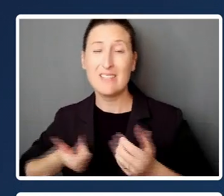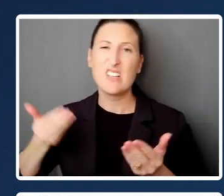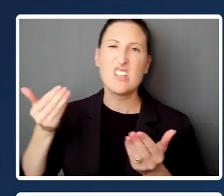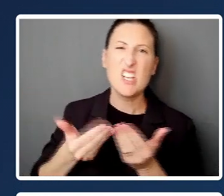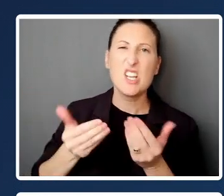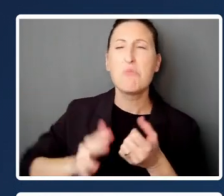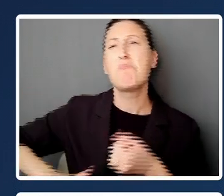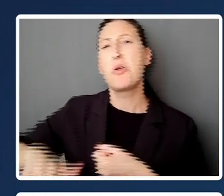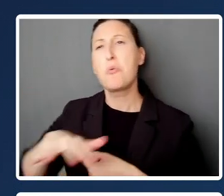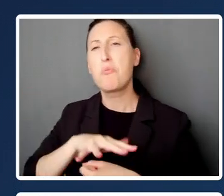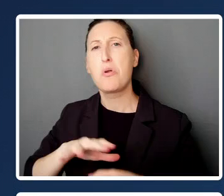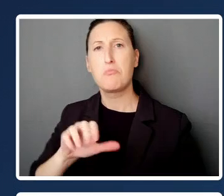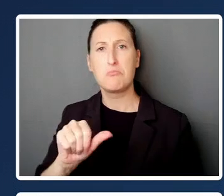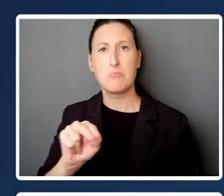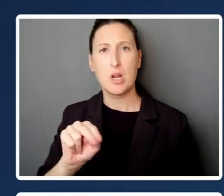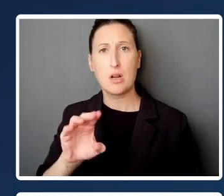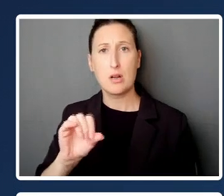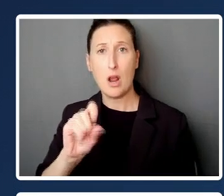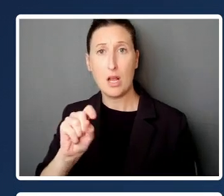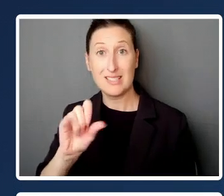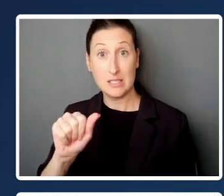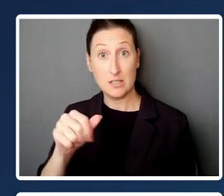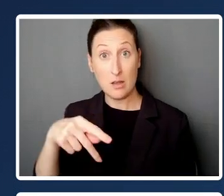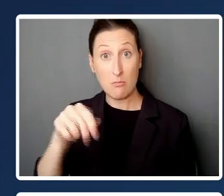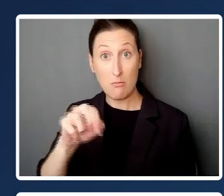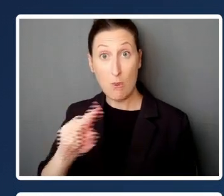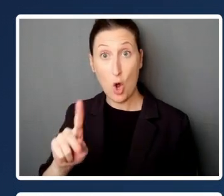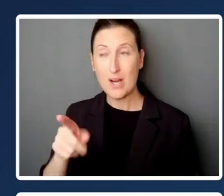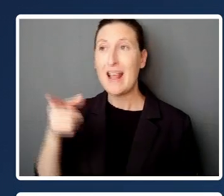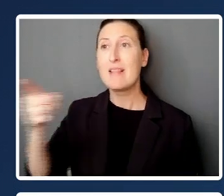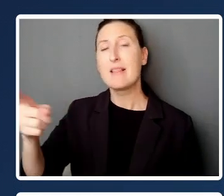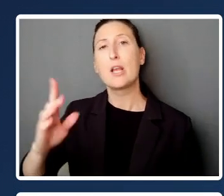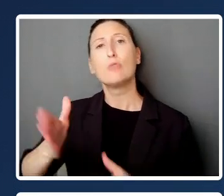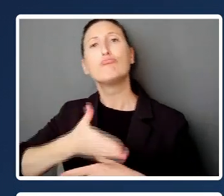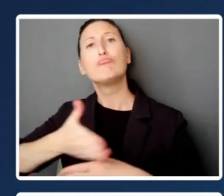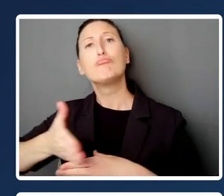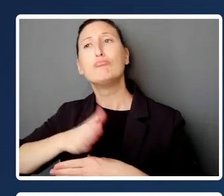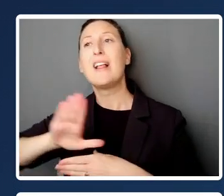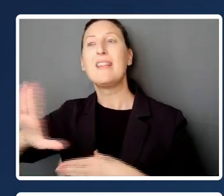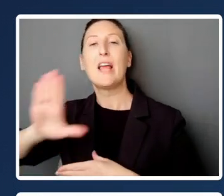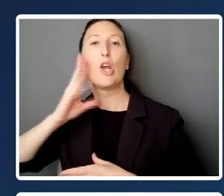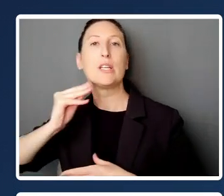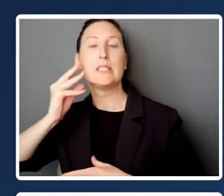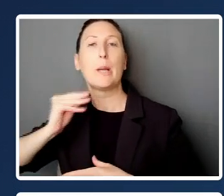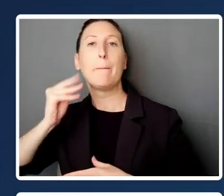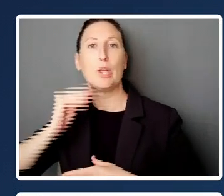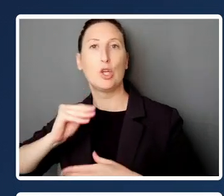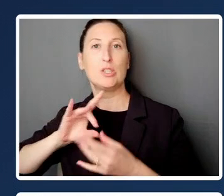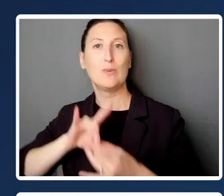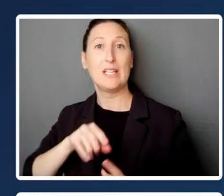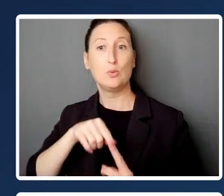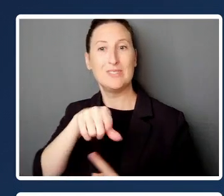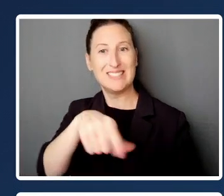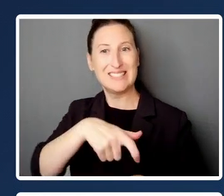Park and could speak to their experiences in this particular time. So, you know, through